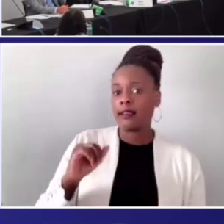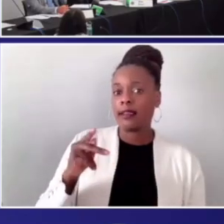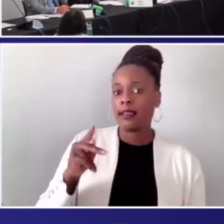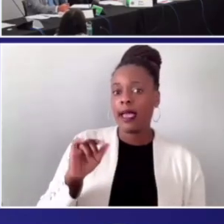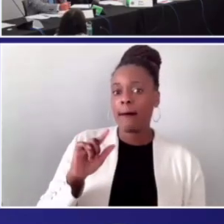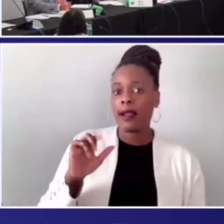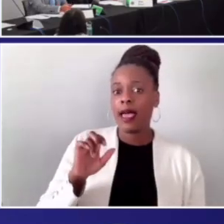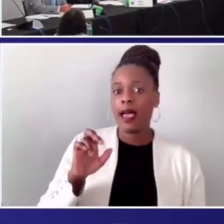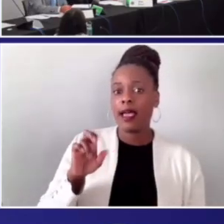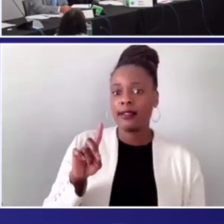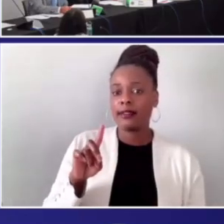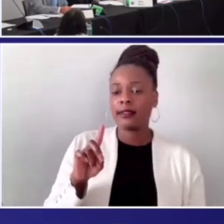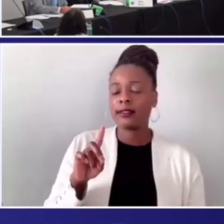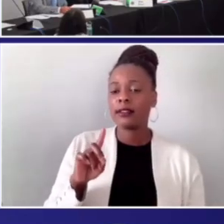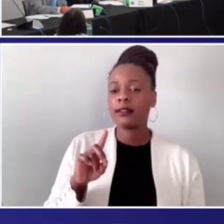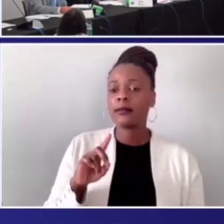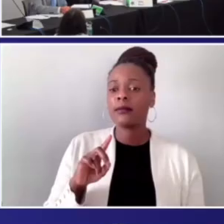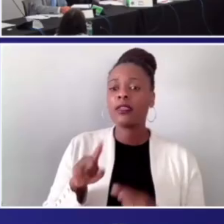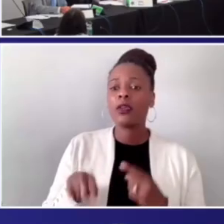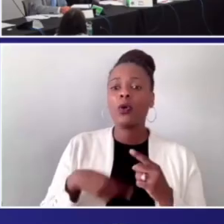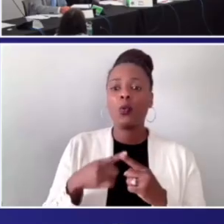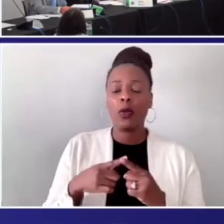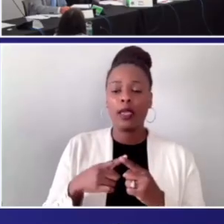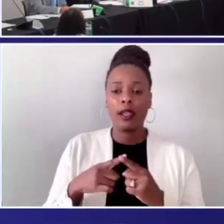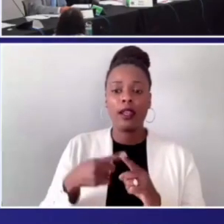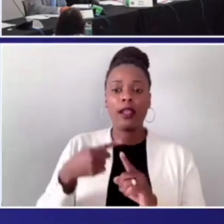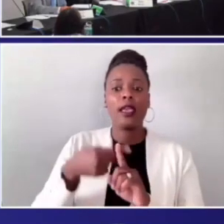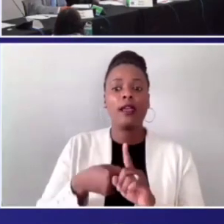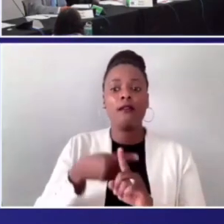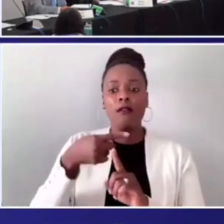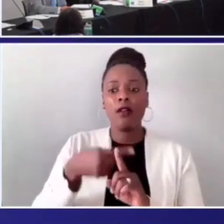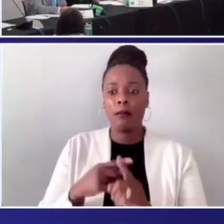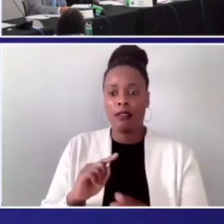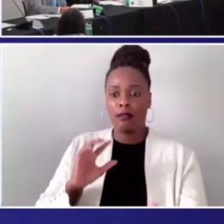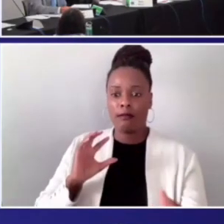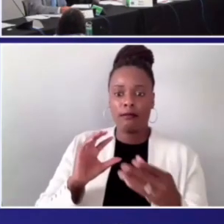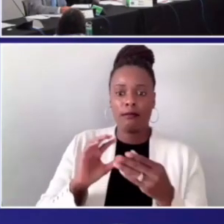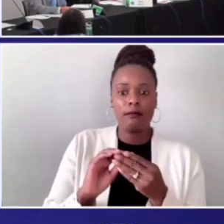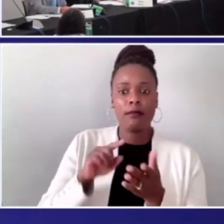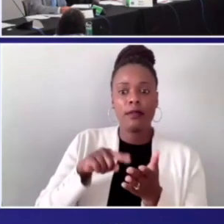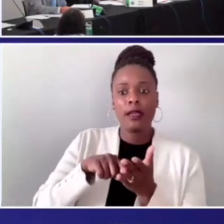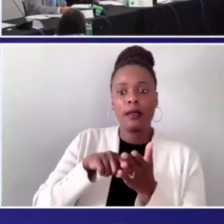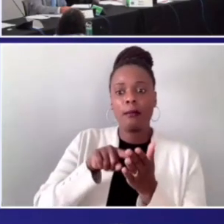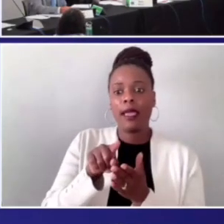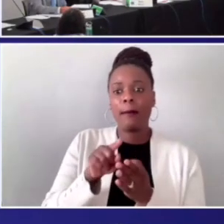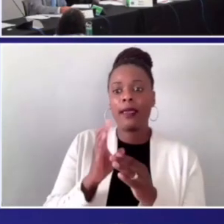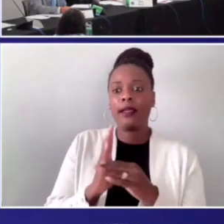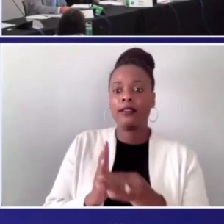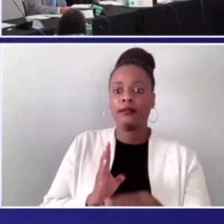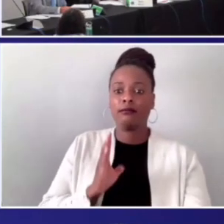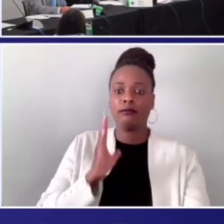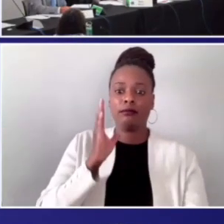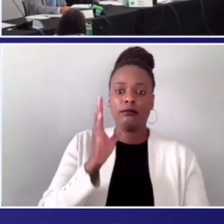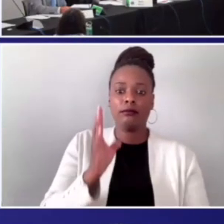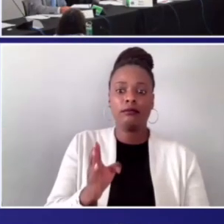their aggregate monthly payment exceeds this new stand-in for partial financial hardship, which you define as applicable